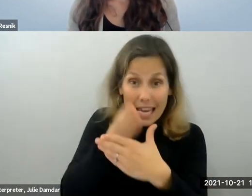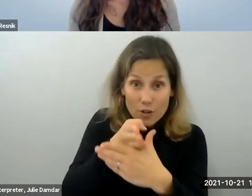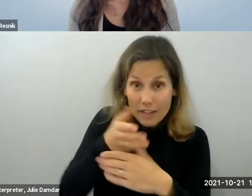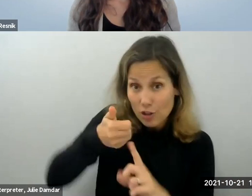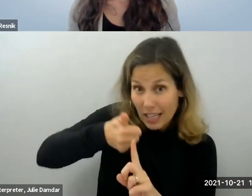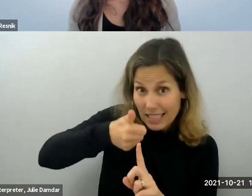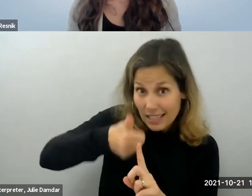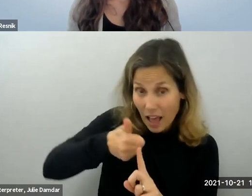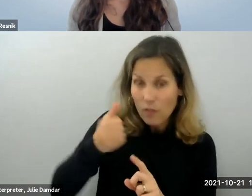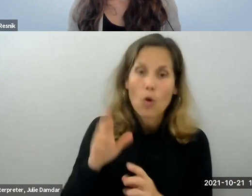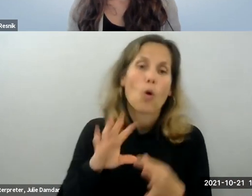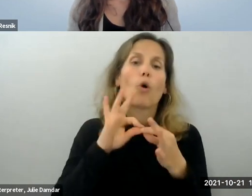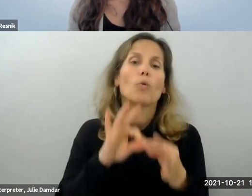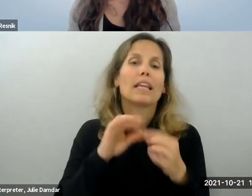Heidi Brown (she/her): or related to the implementation.